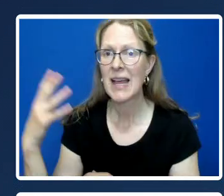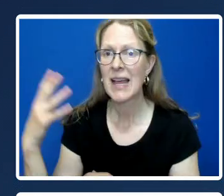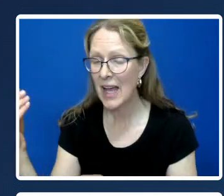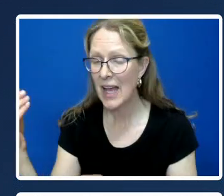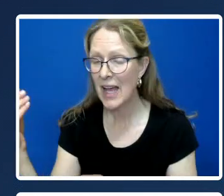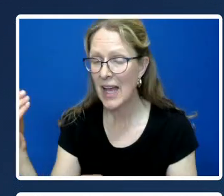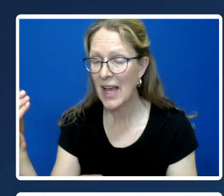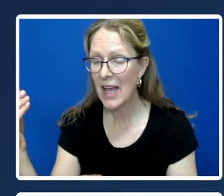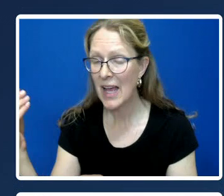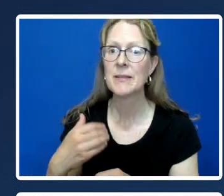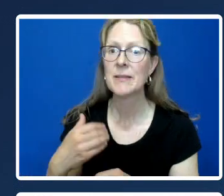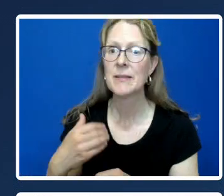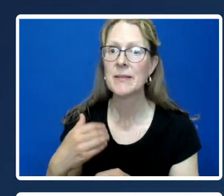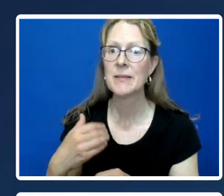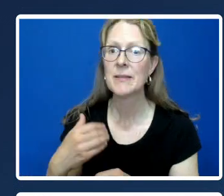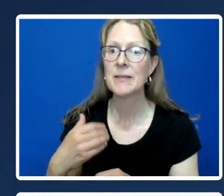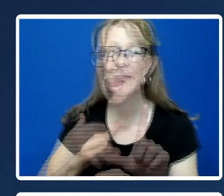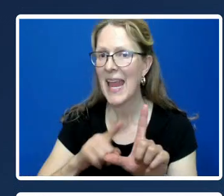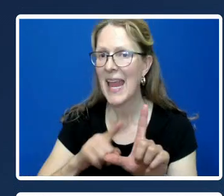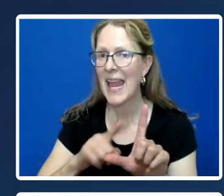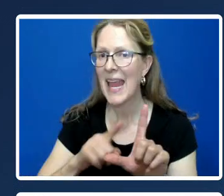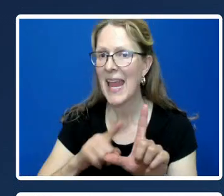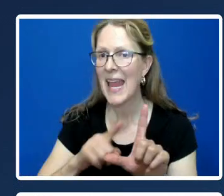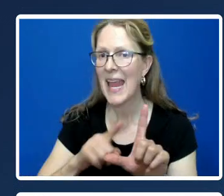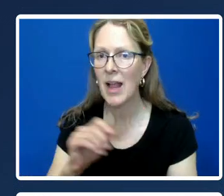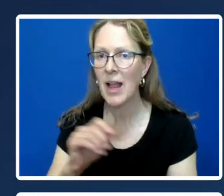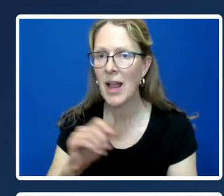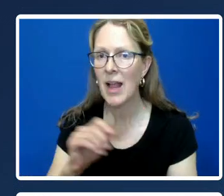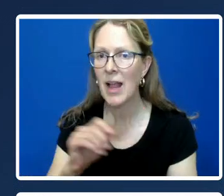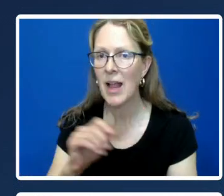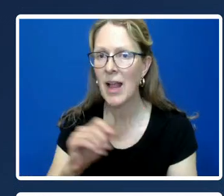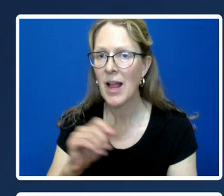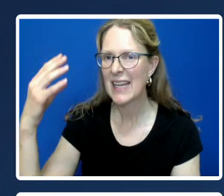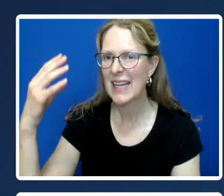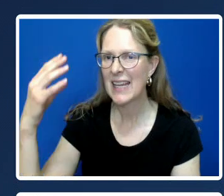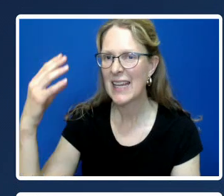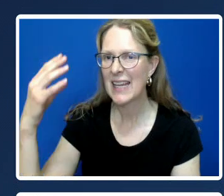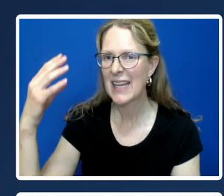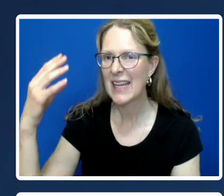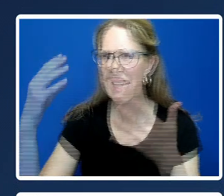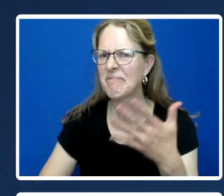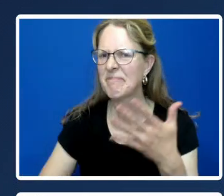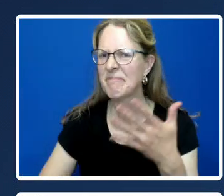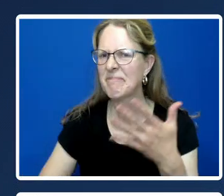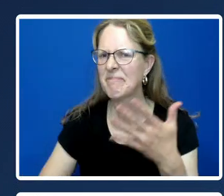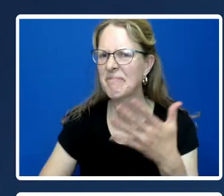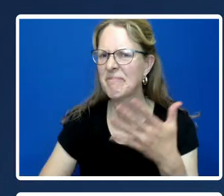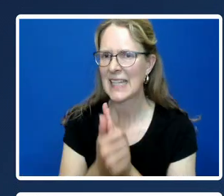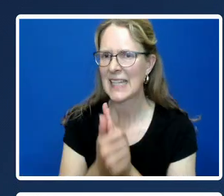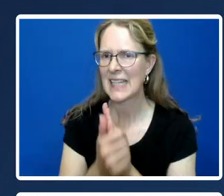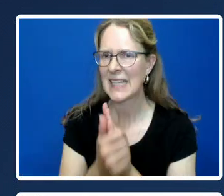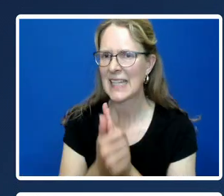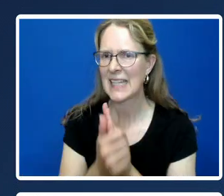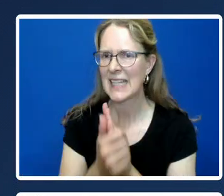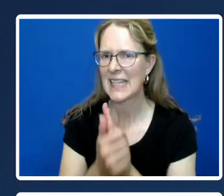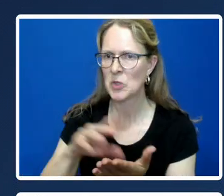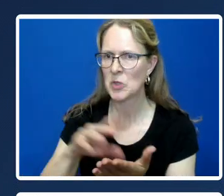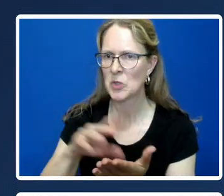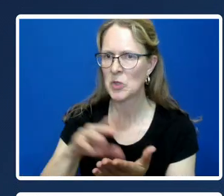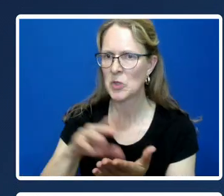these are kind of the concrete skills that our students got to have throughout this project. And